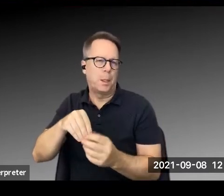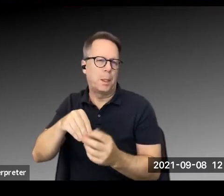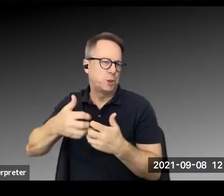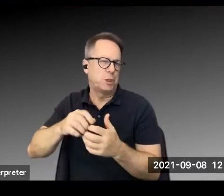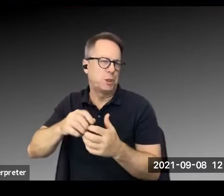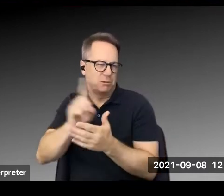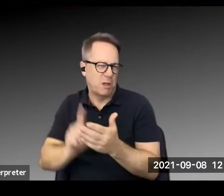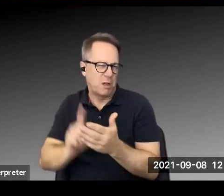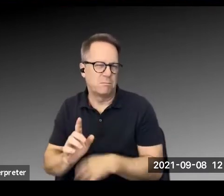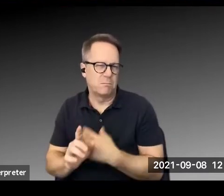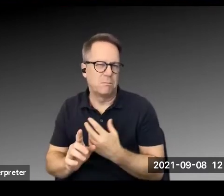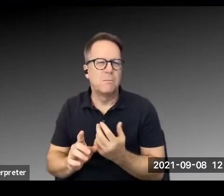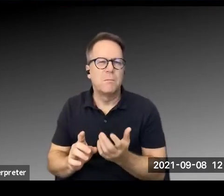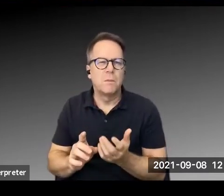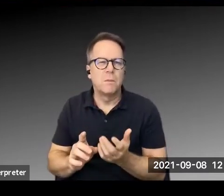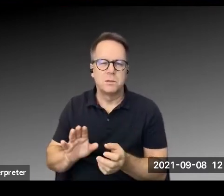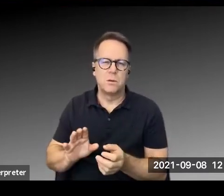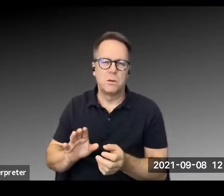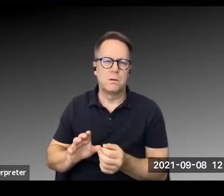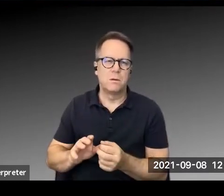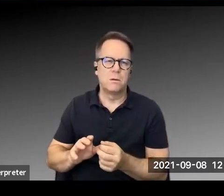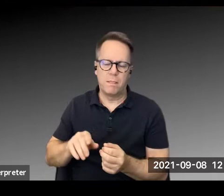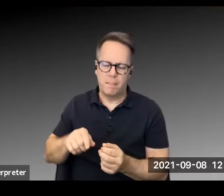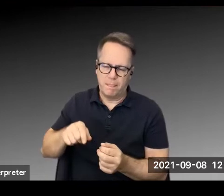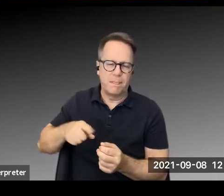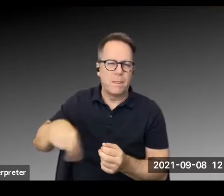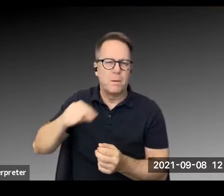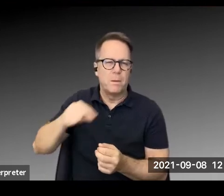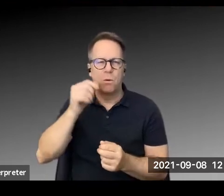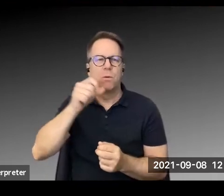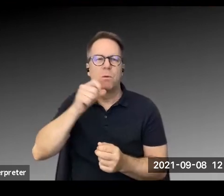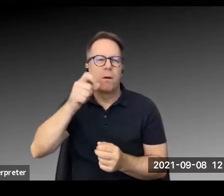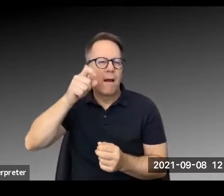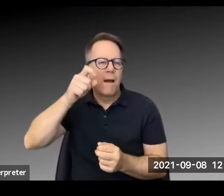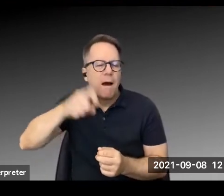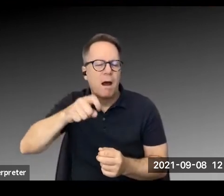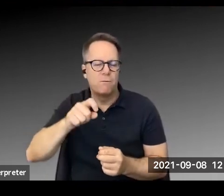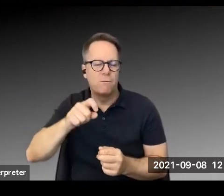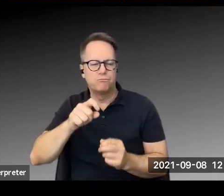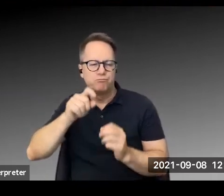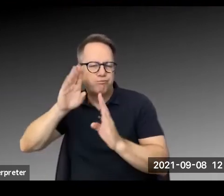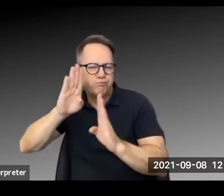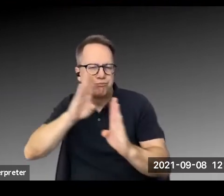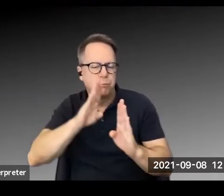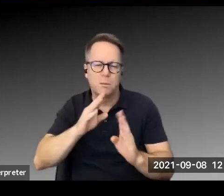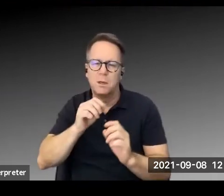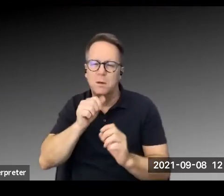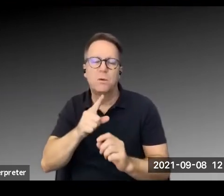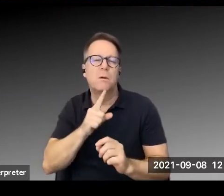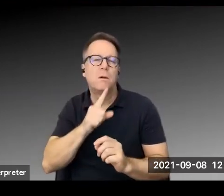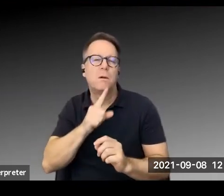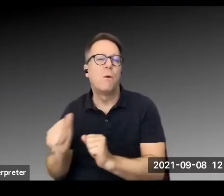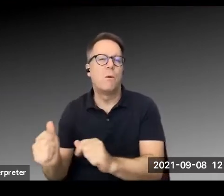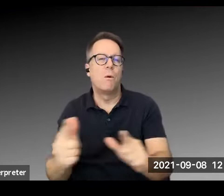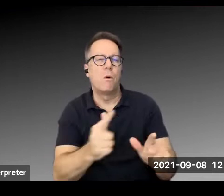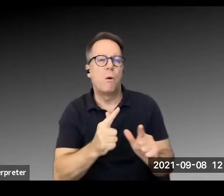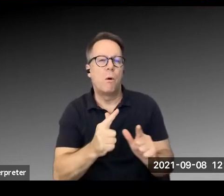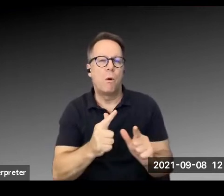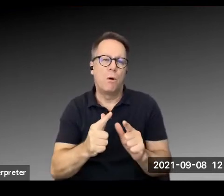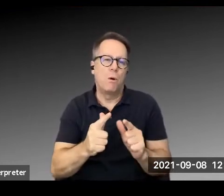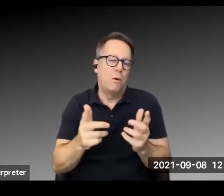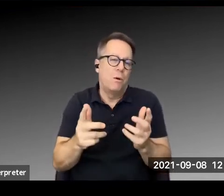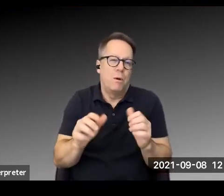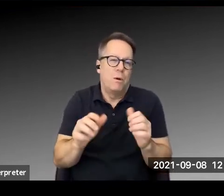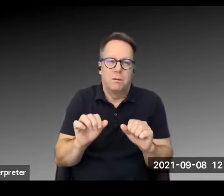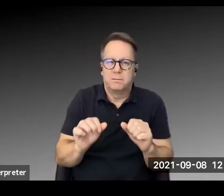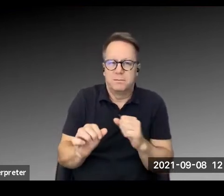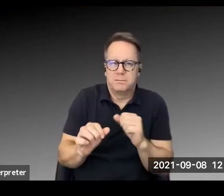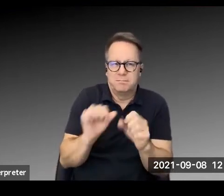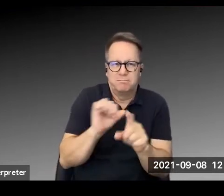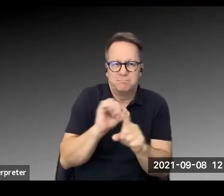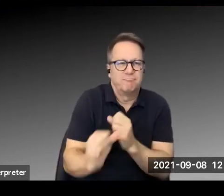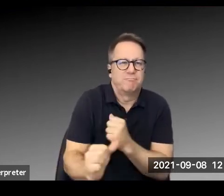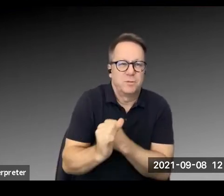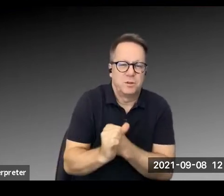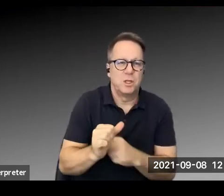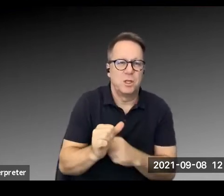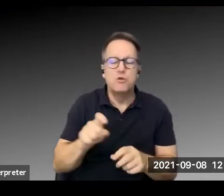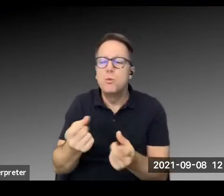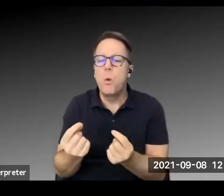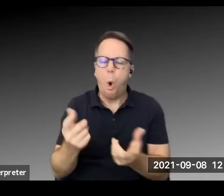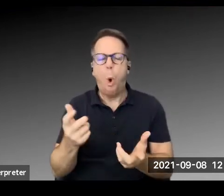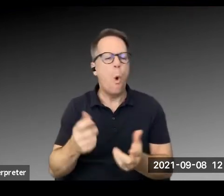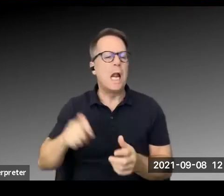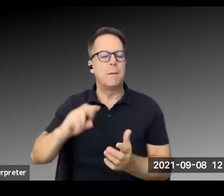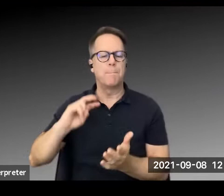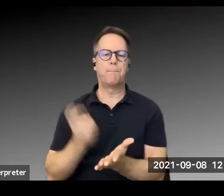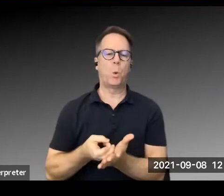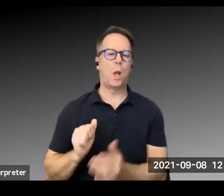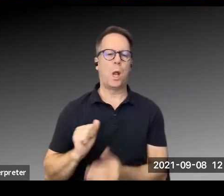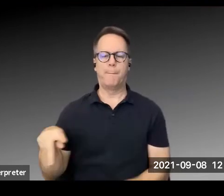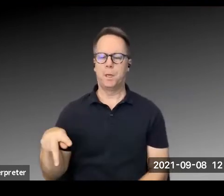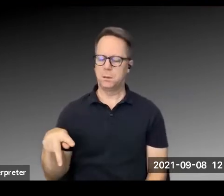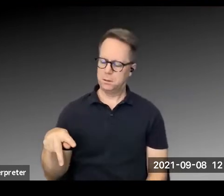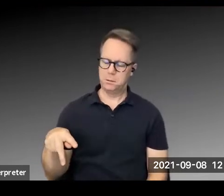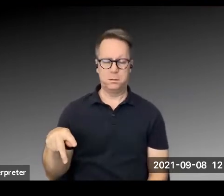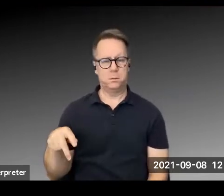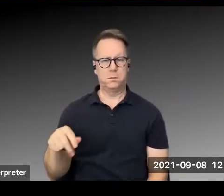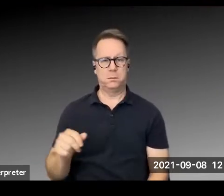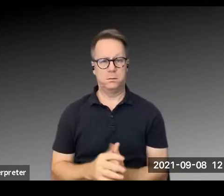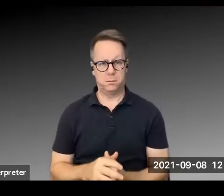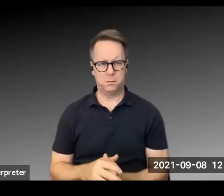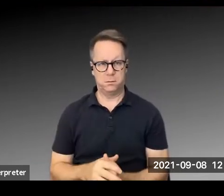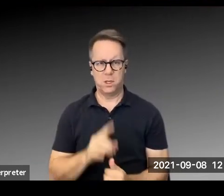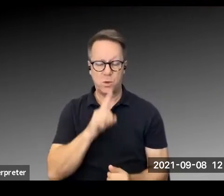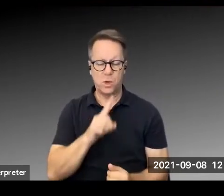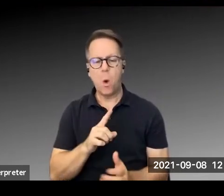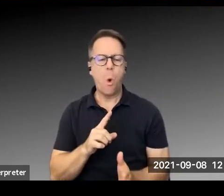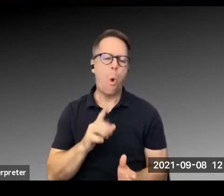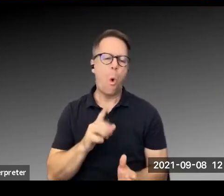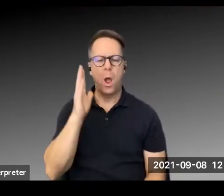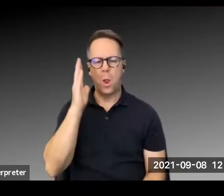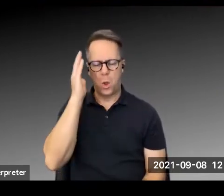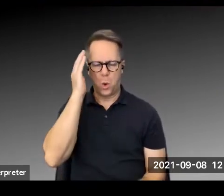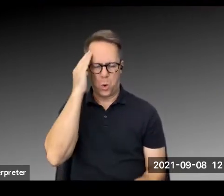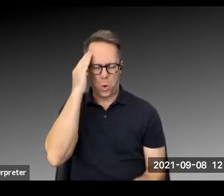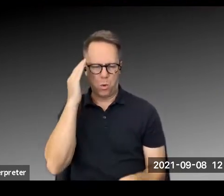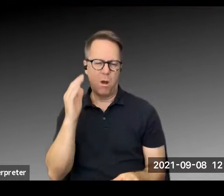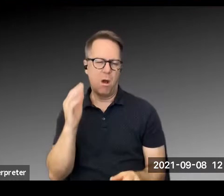schema did not have to attend to, that everyone was equal at risk justified, suggesting that the most important way of managing a pandemic was to get an app on everybody's phone, no particular recognition that not everyone has their own phone that people